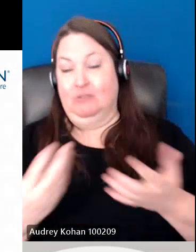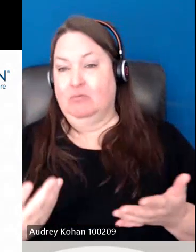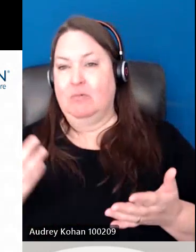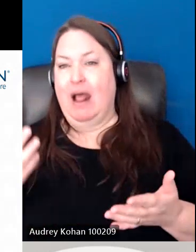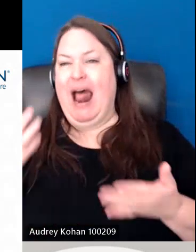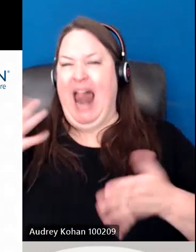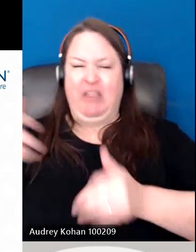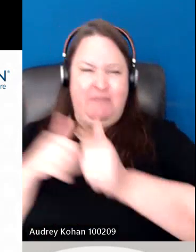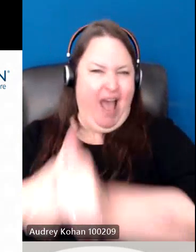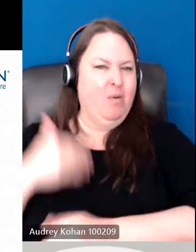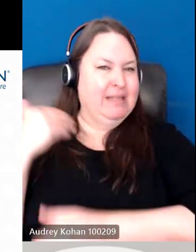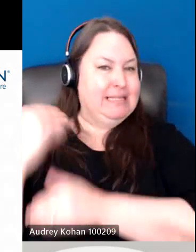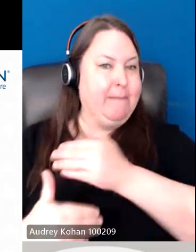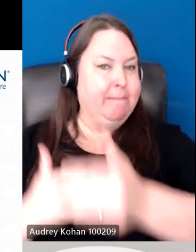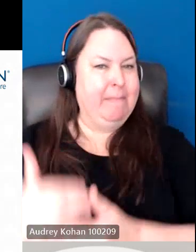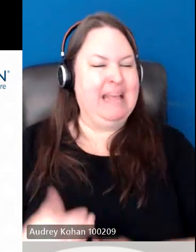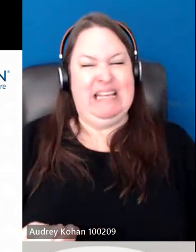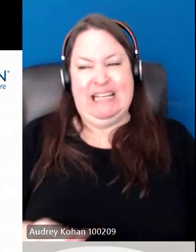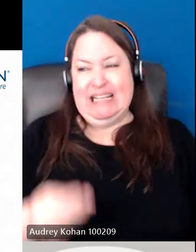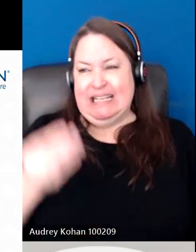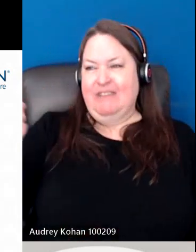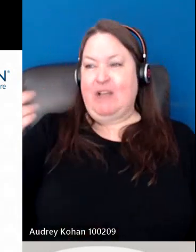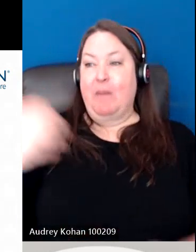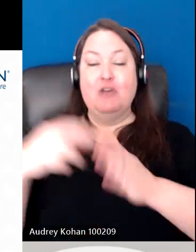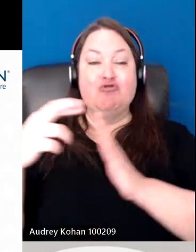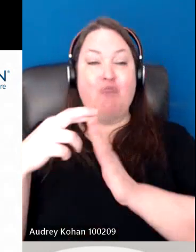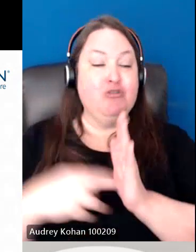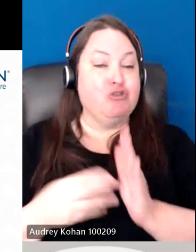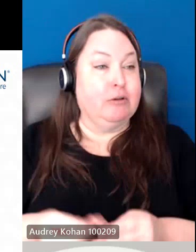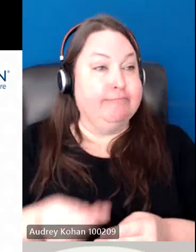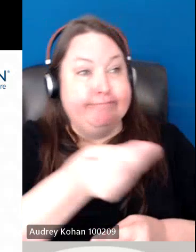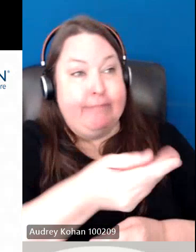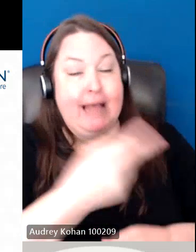steps give it to somebody in registration give it to somebody on the night shift that